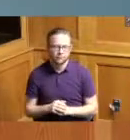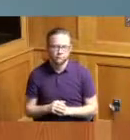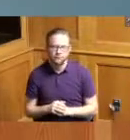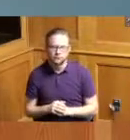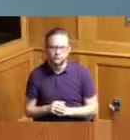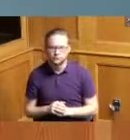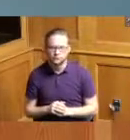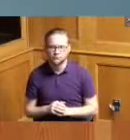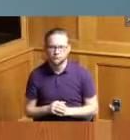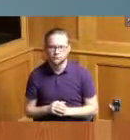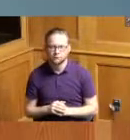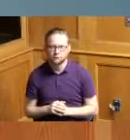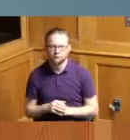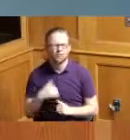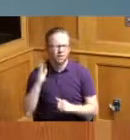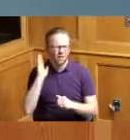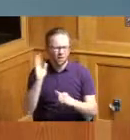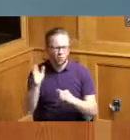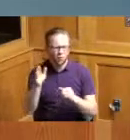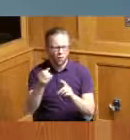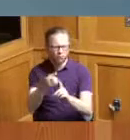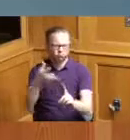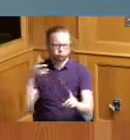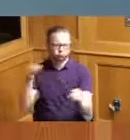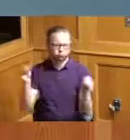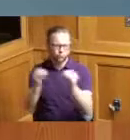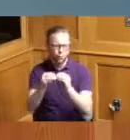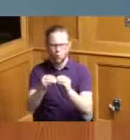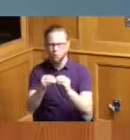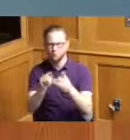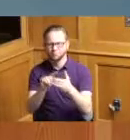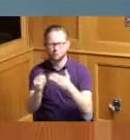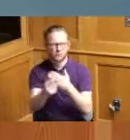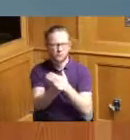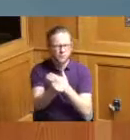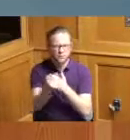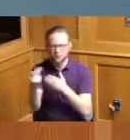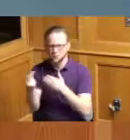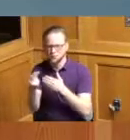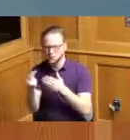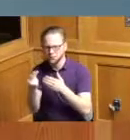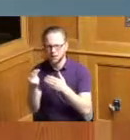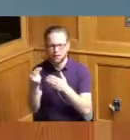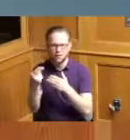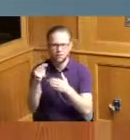on either Thursday or Tuesday as it relates to all the inventions and things that have happened